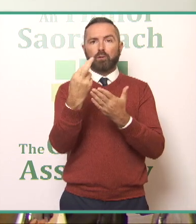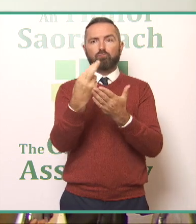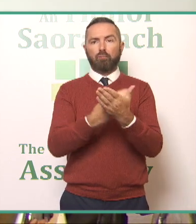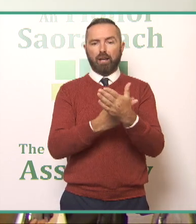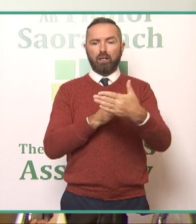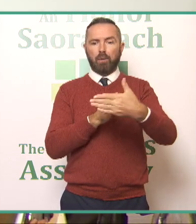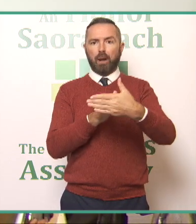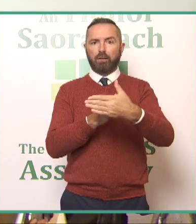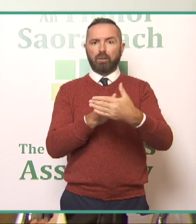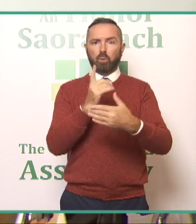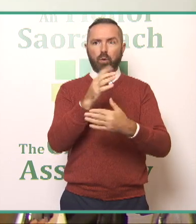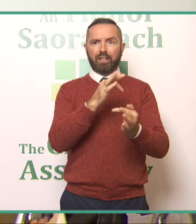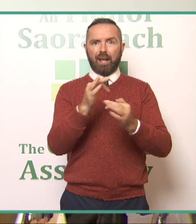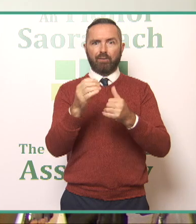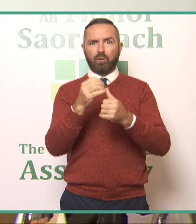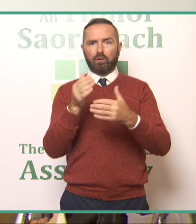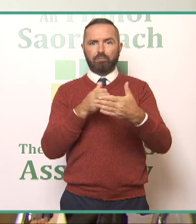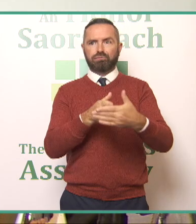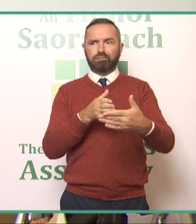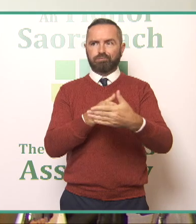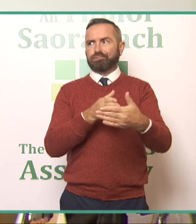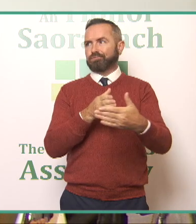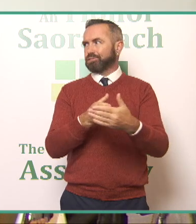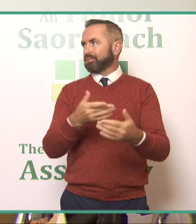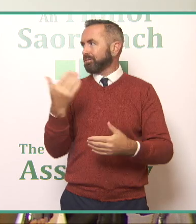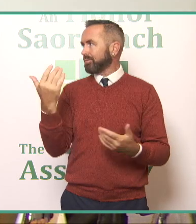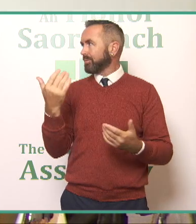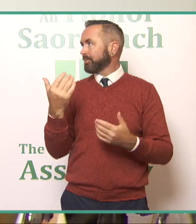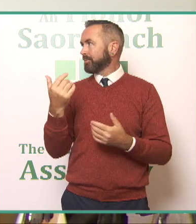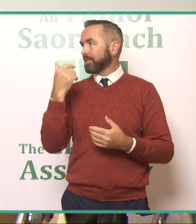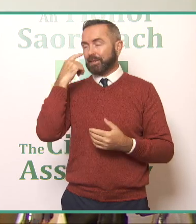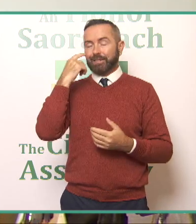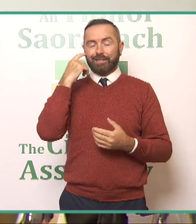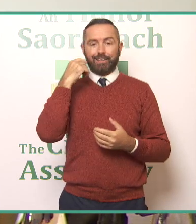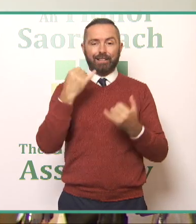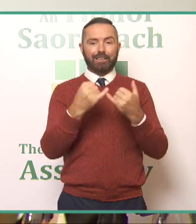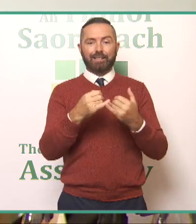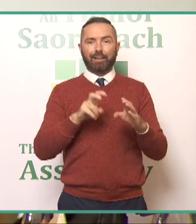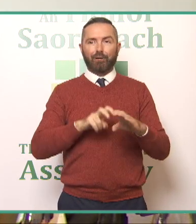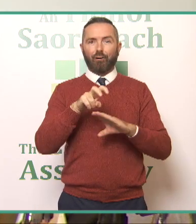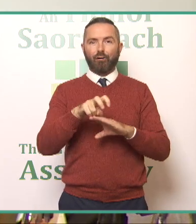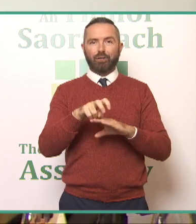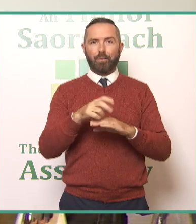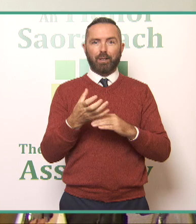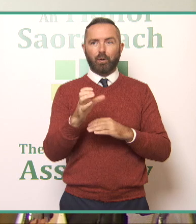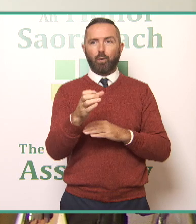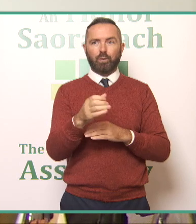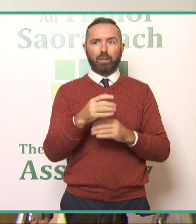one after the other like like it like a a horse jumping course in in in front of us but they're